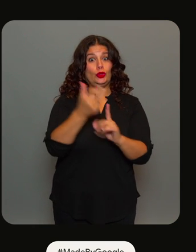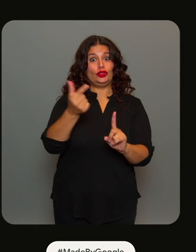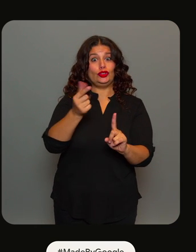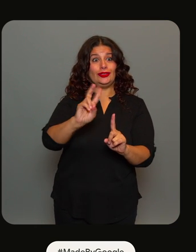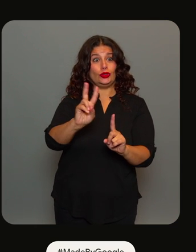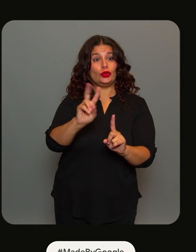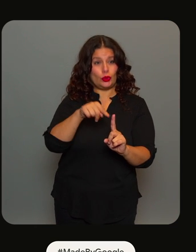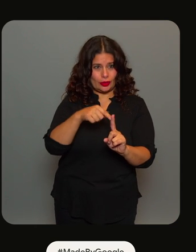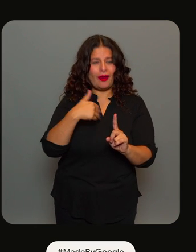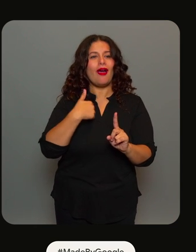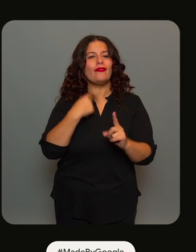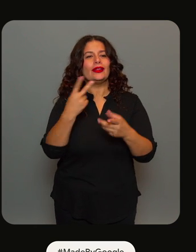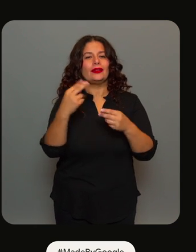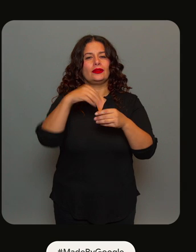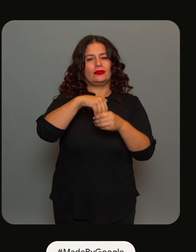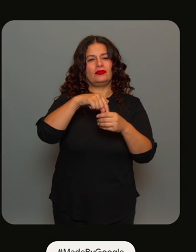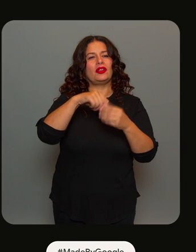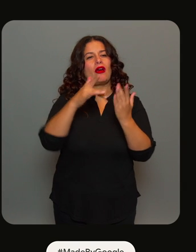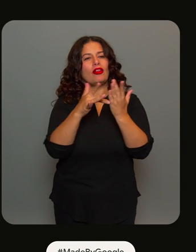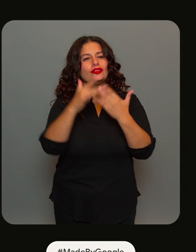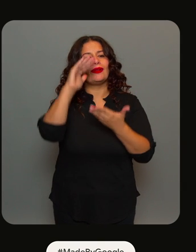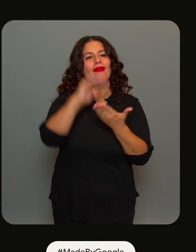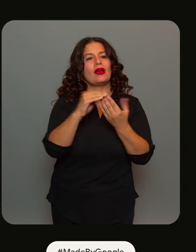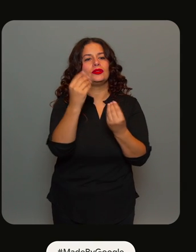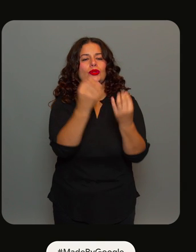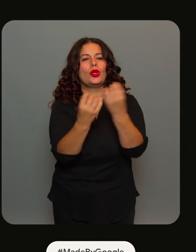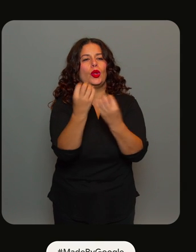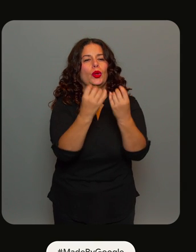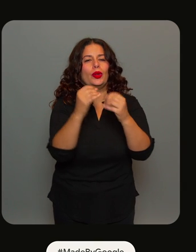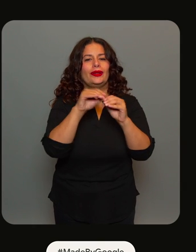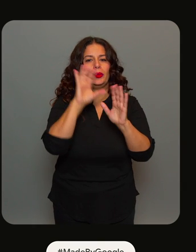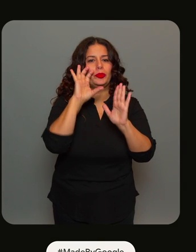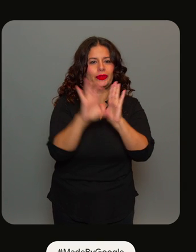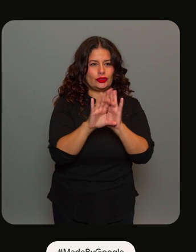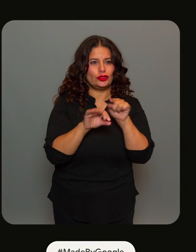now twice as fast, reducing unwanted motion blur and